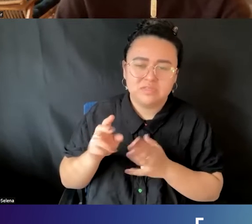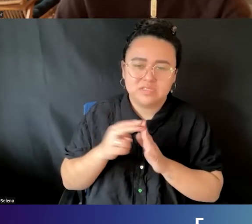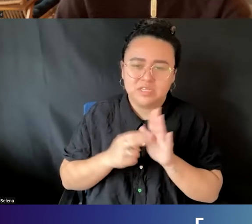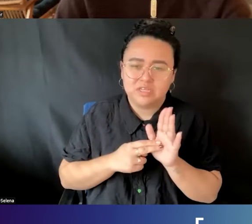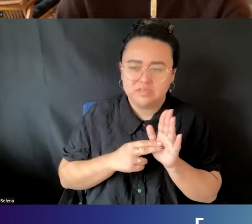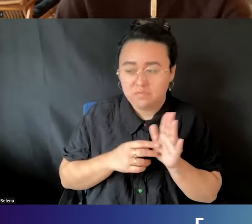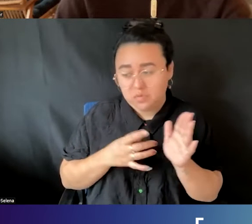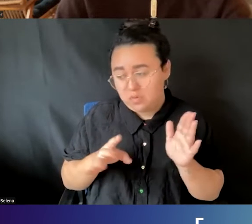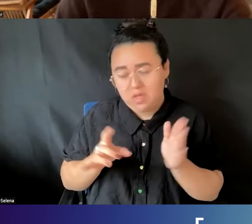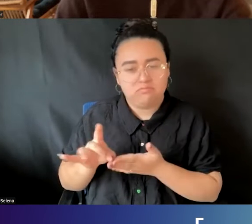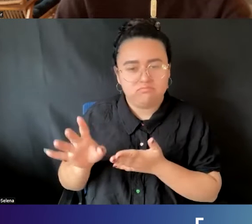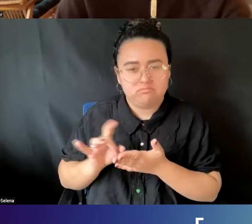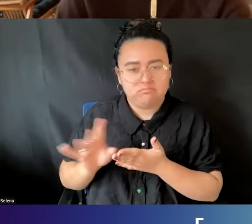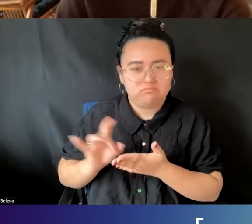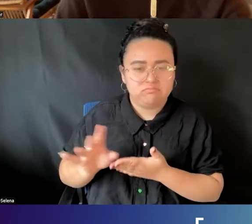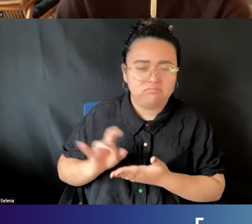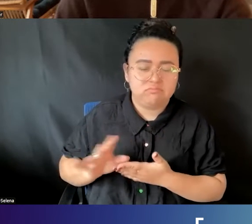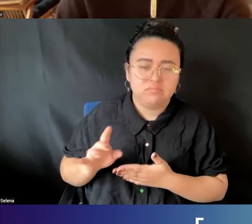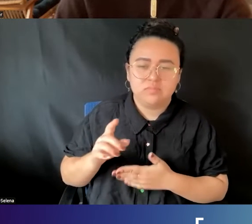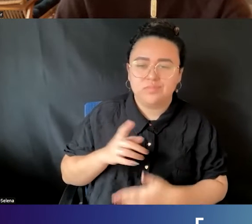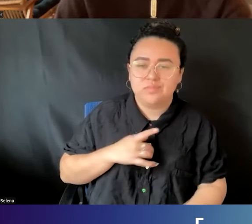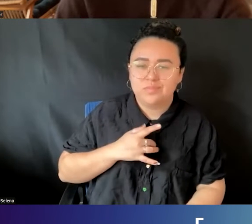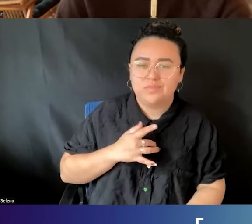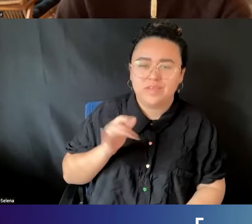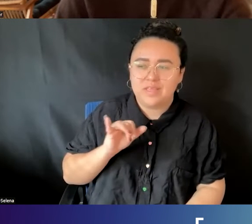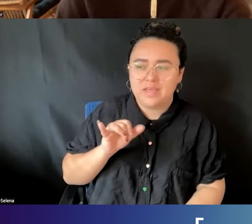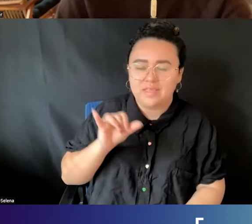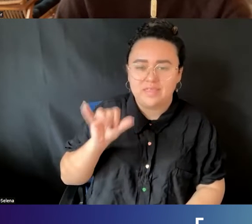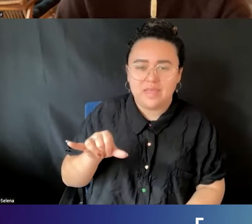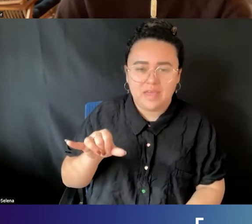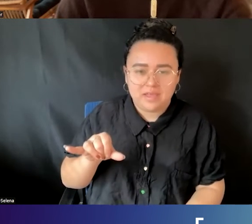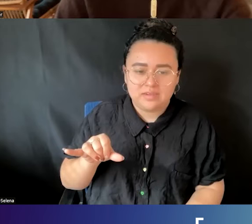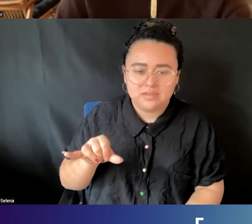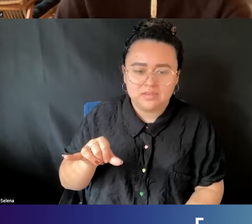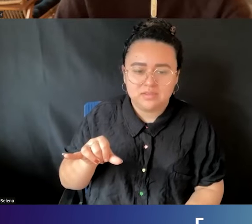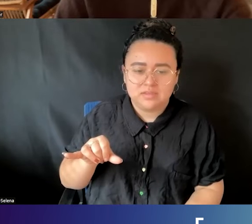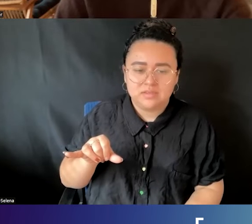I yeah, I really feel like that also. Is it kind of like it?